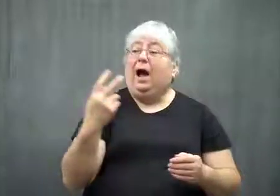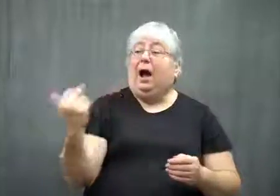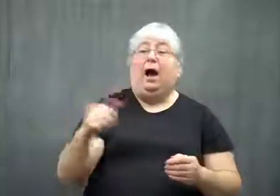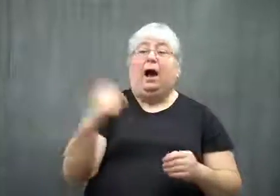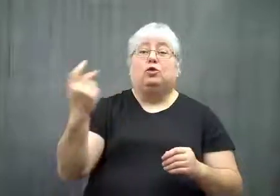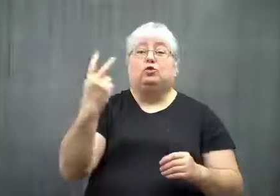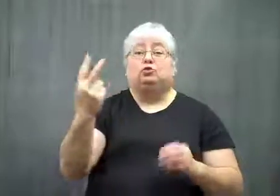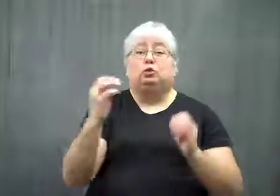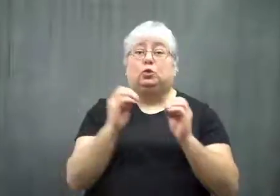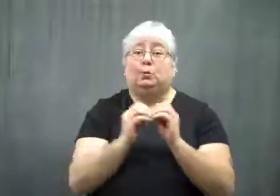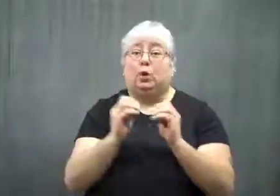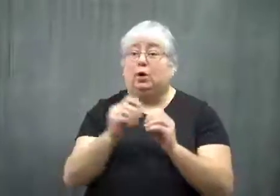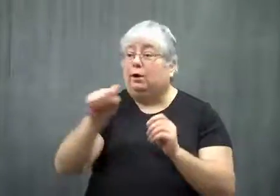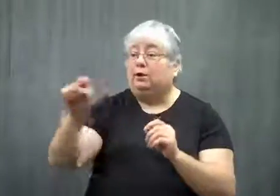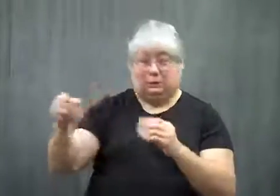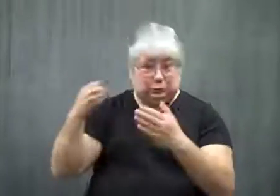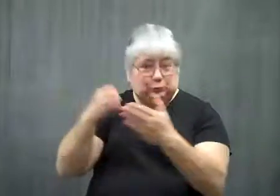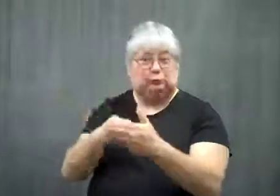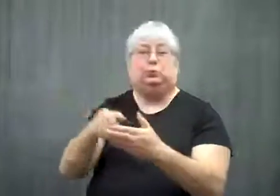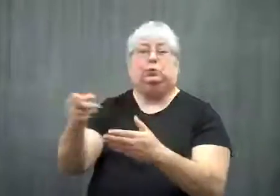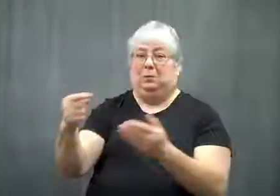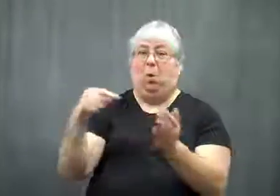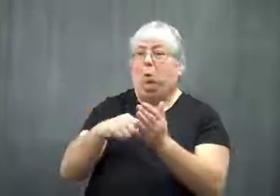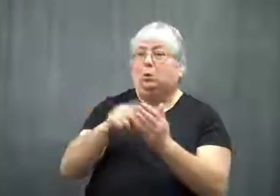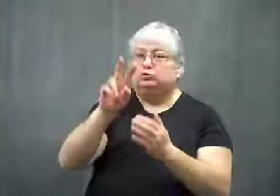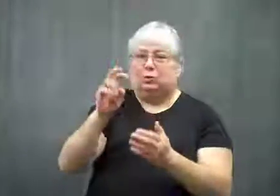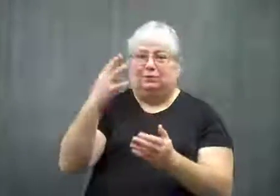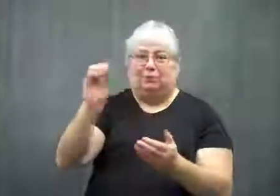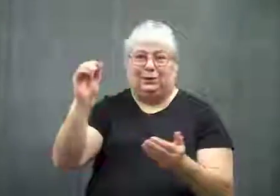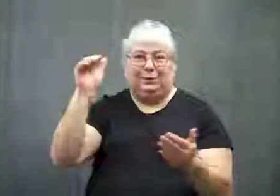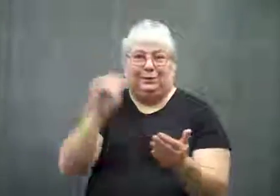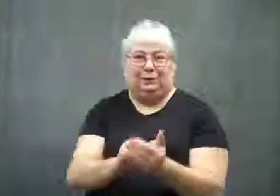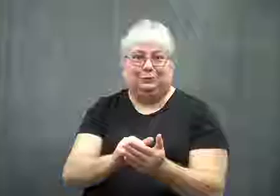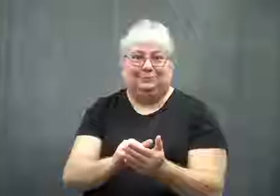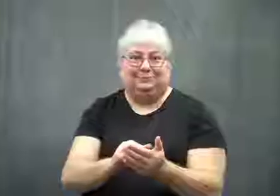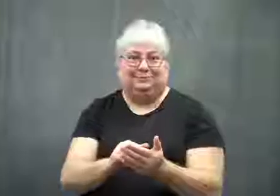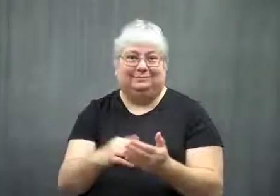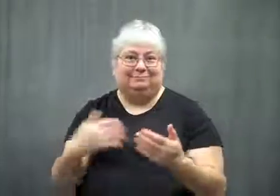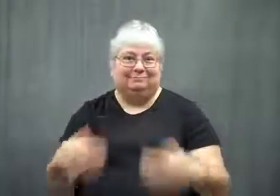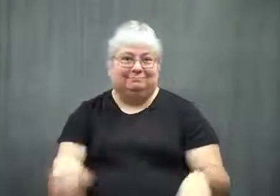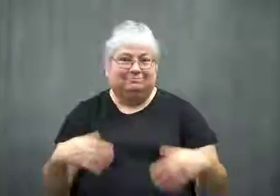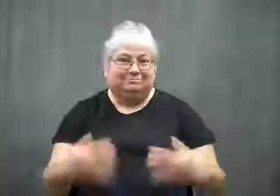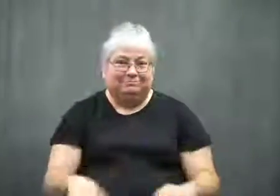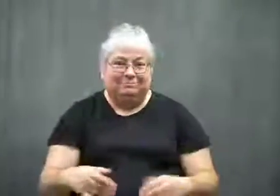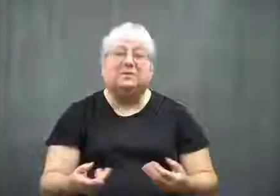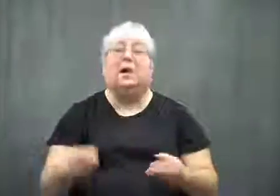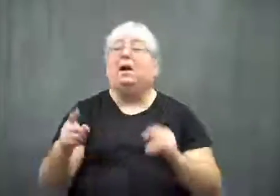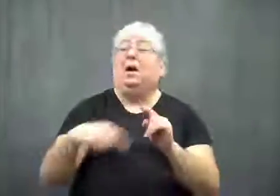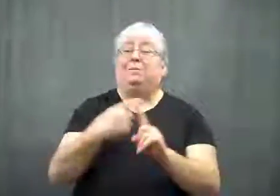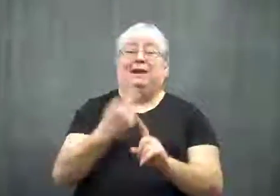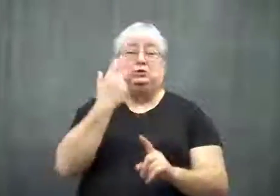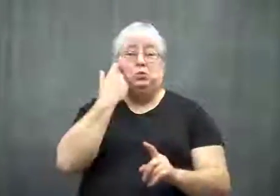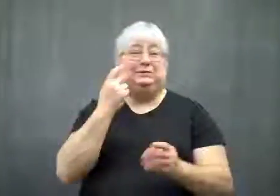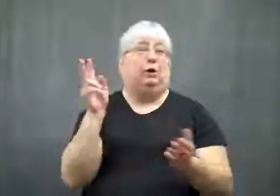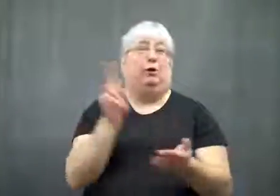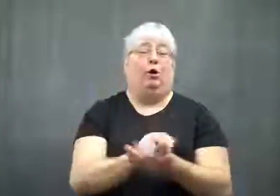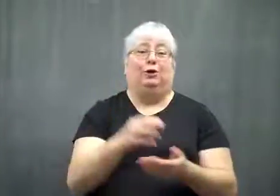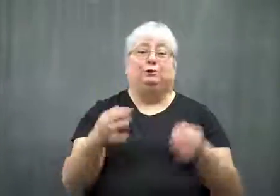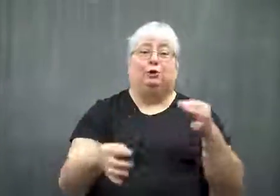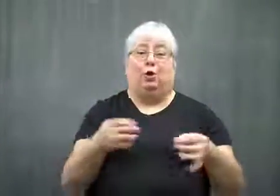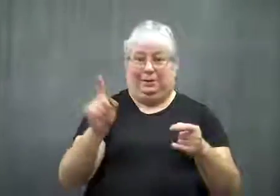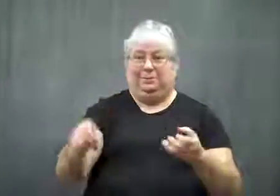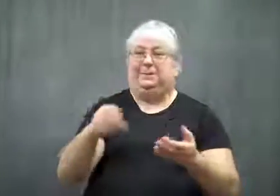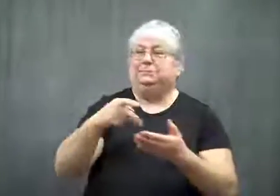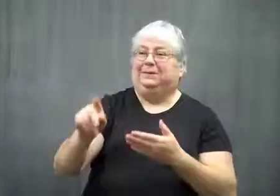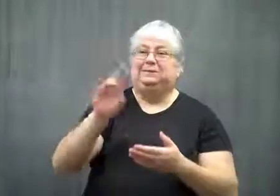Two more suits were pending for $240,000.